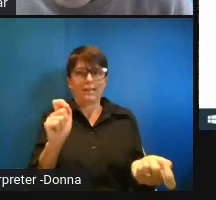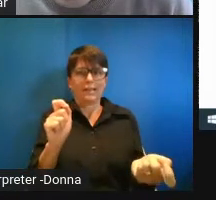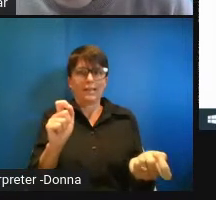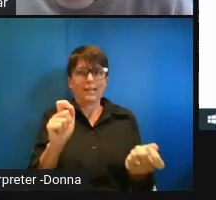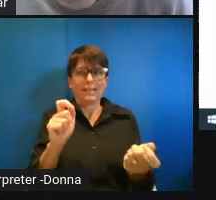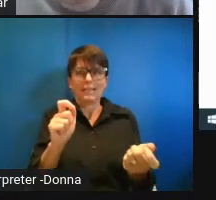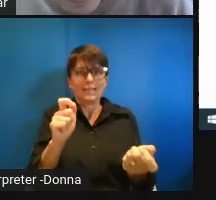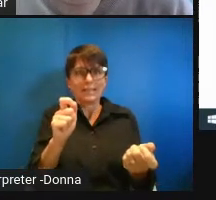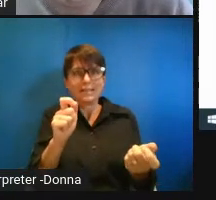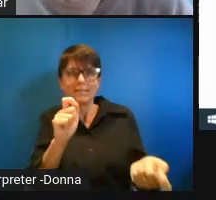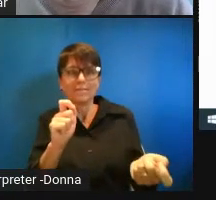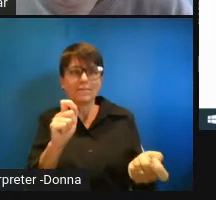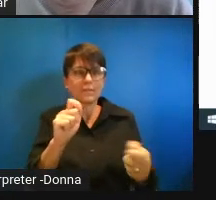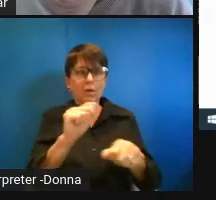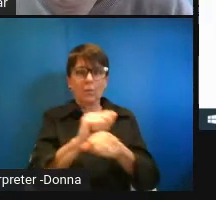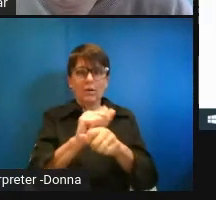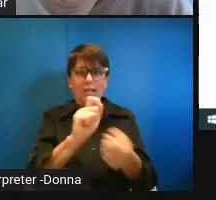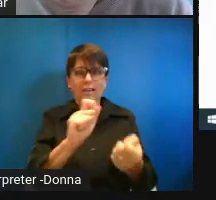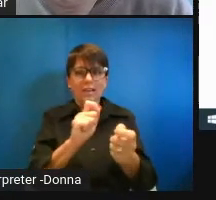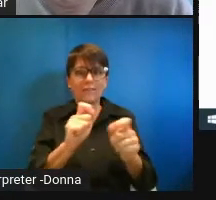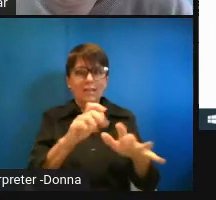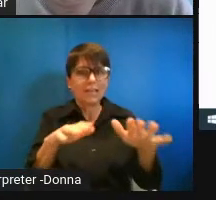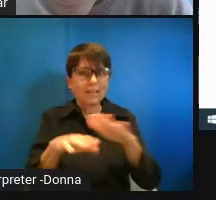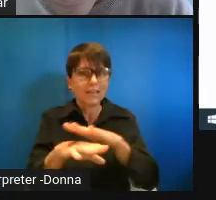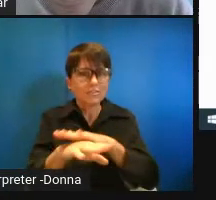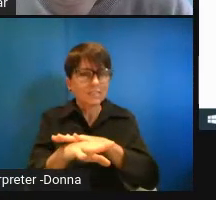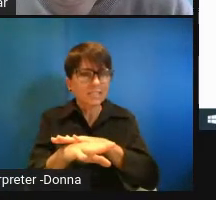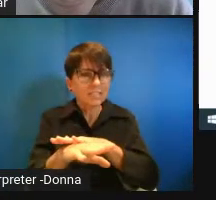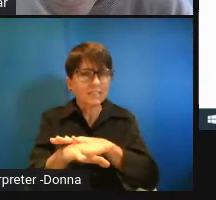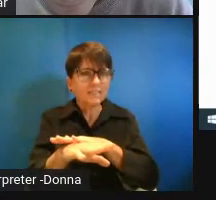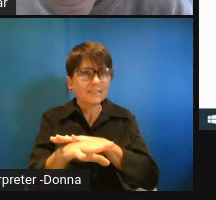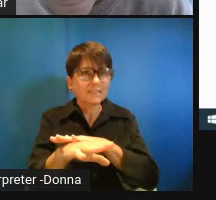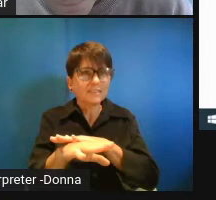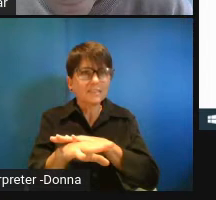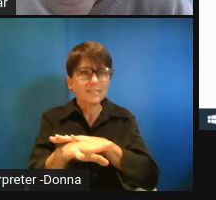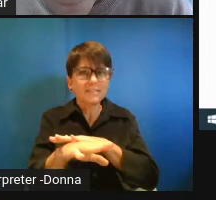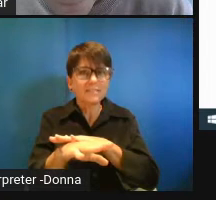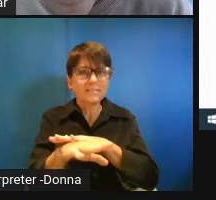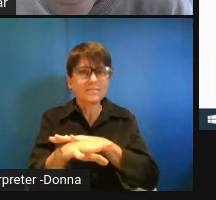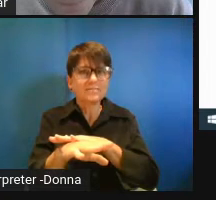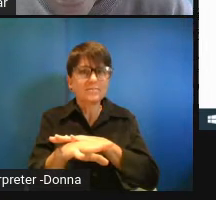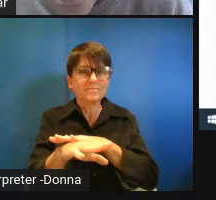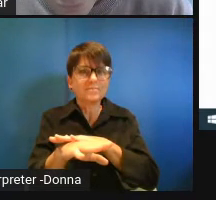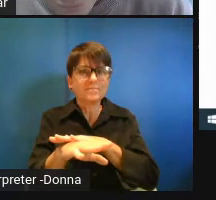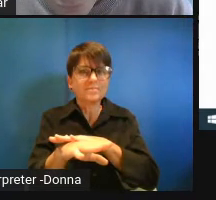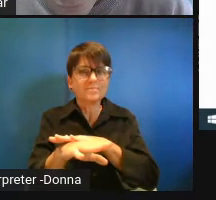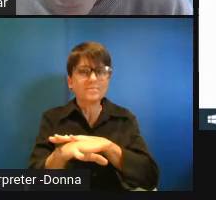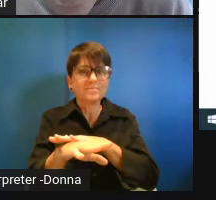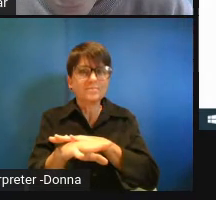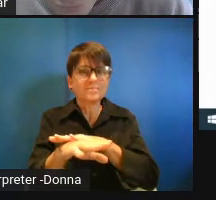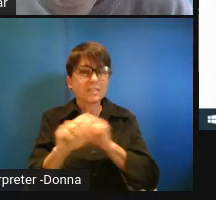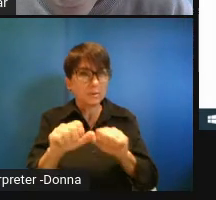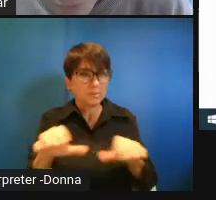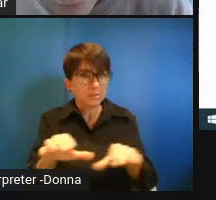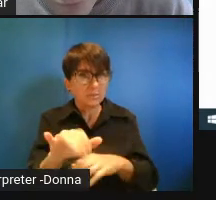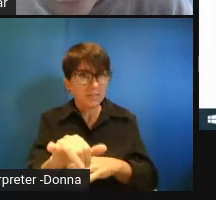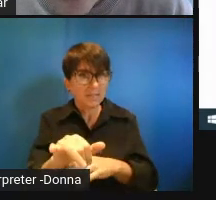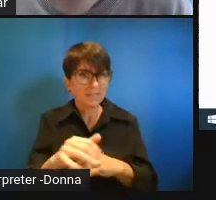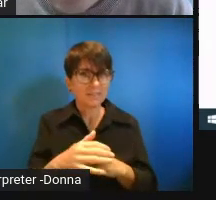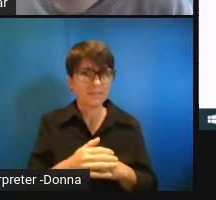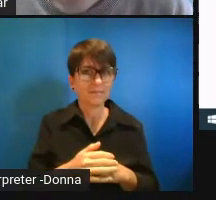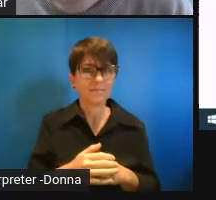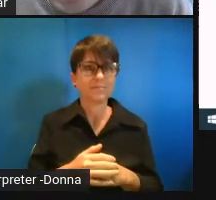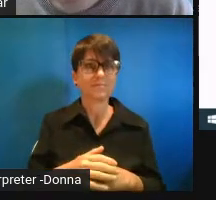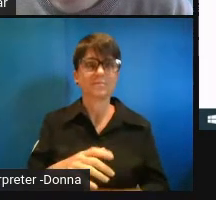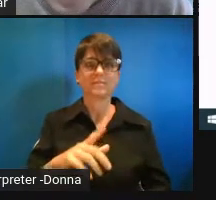[screen reader]